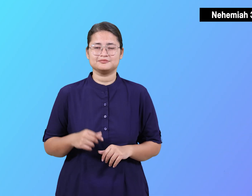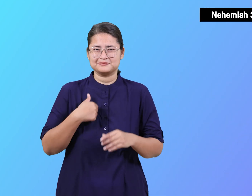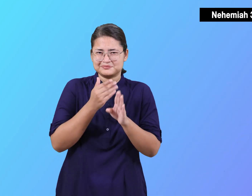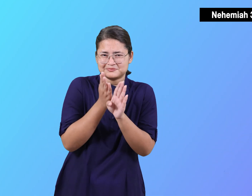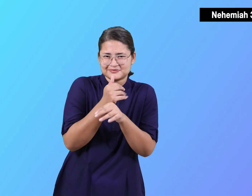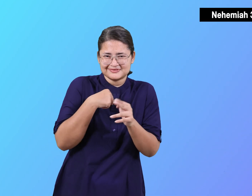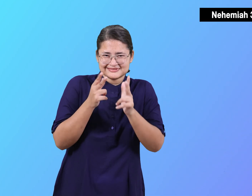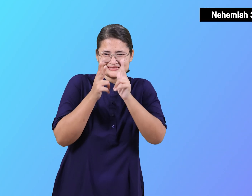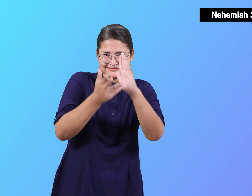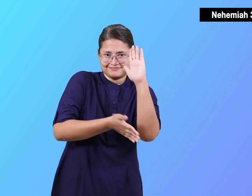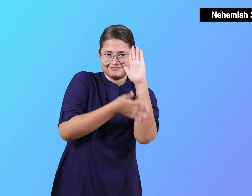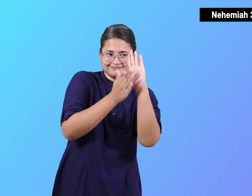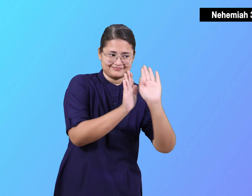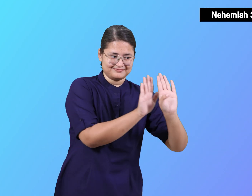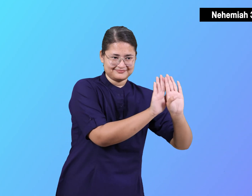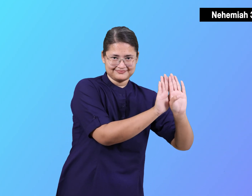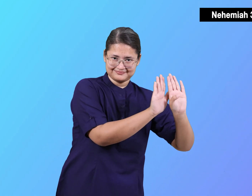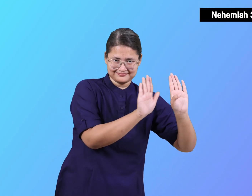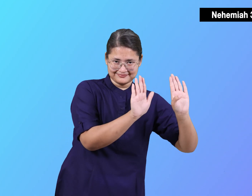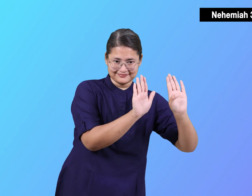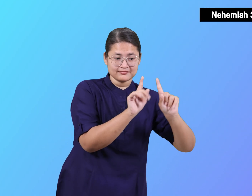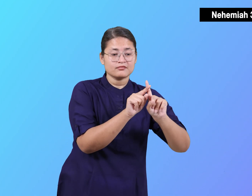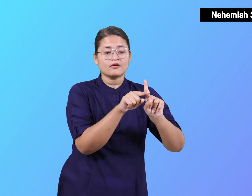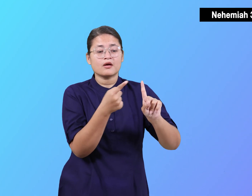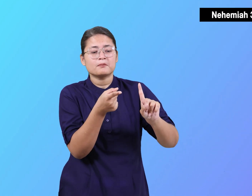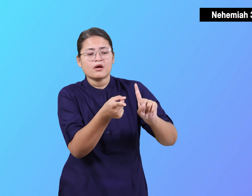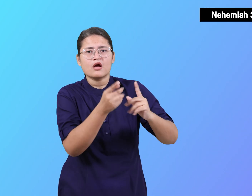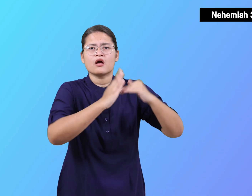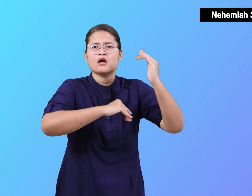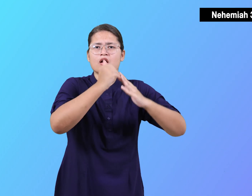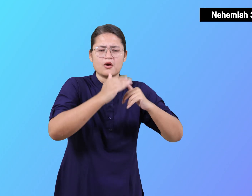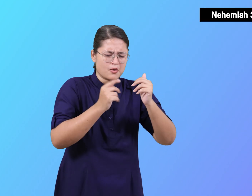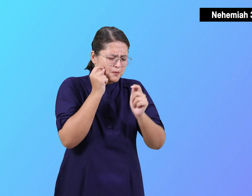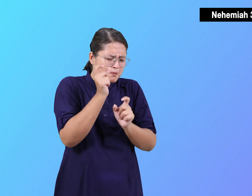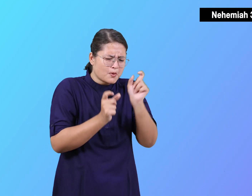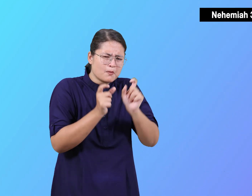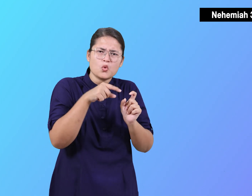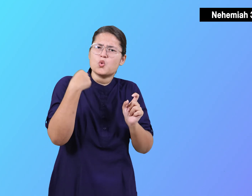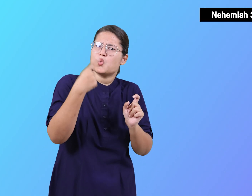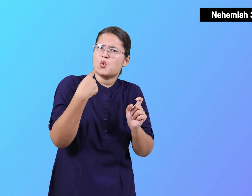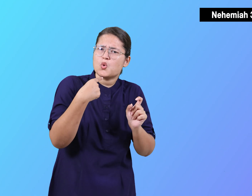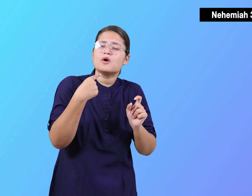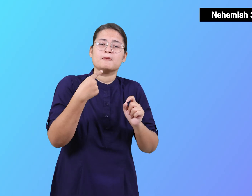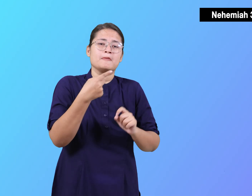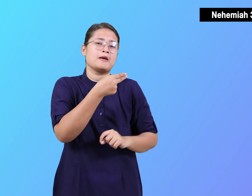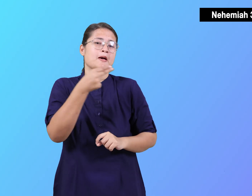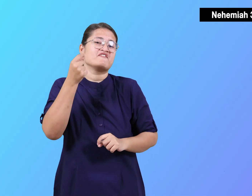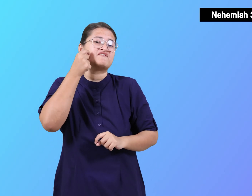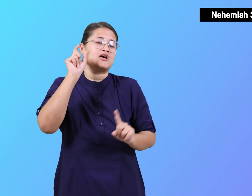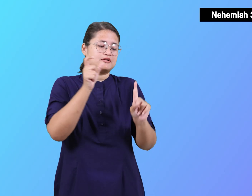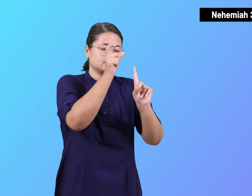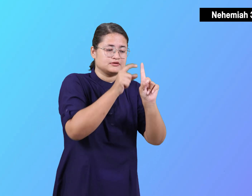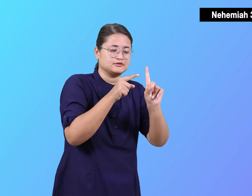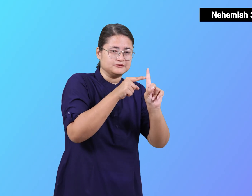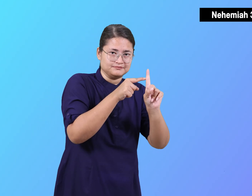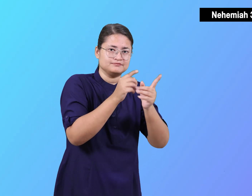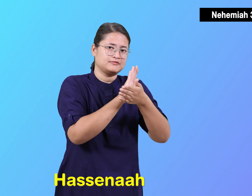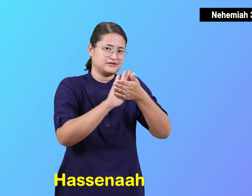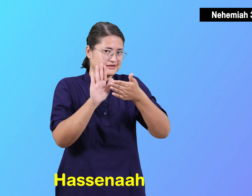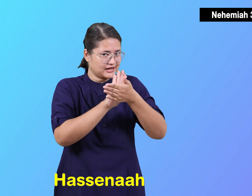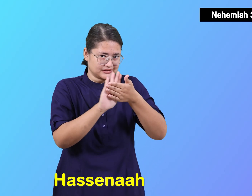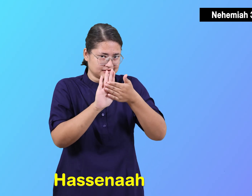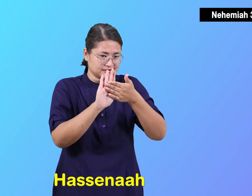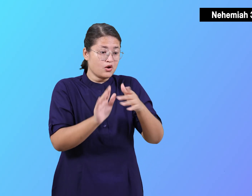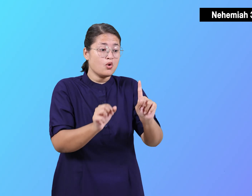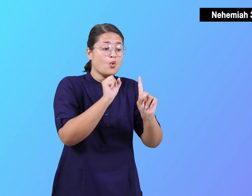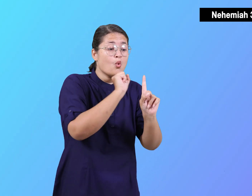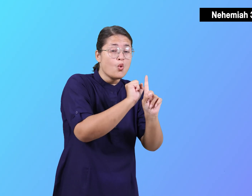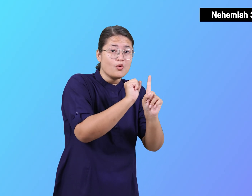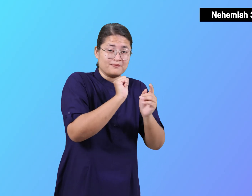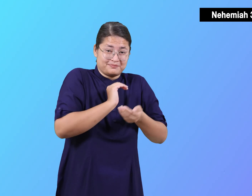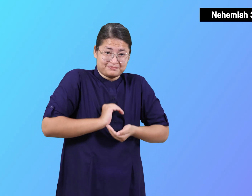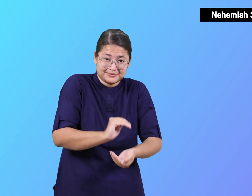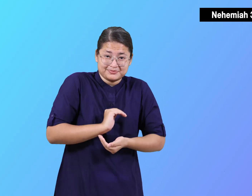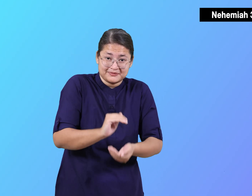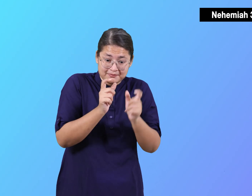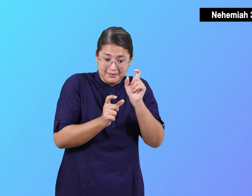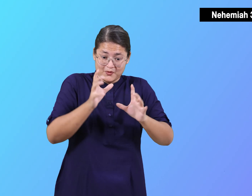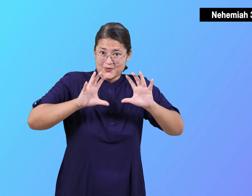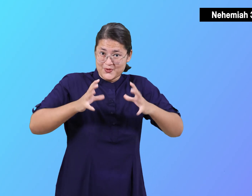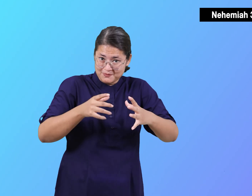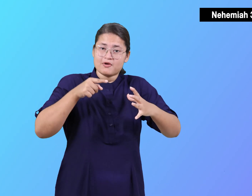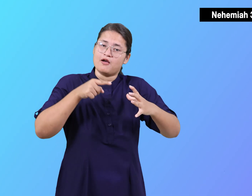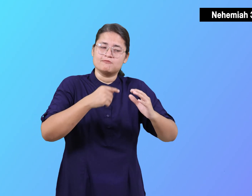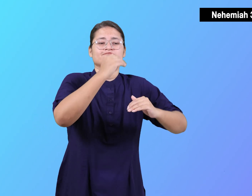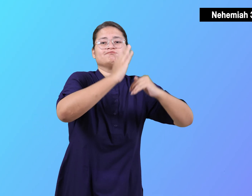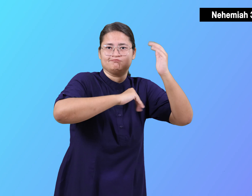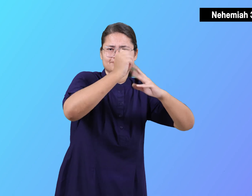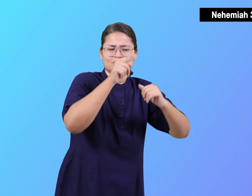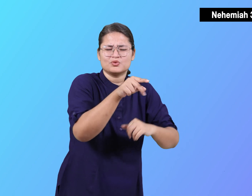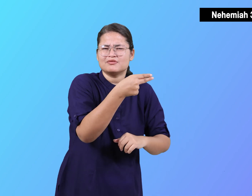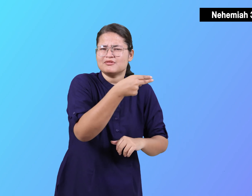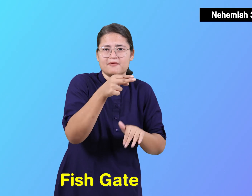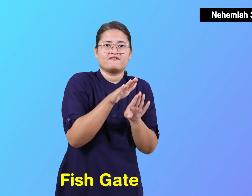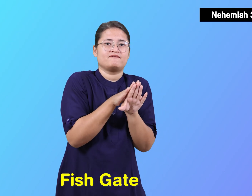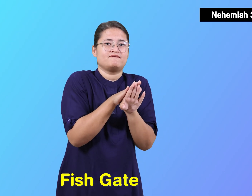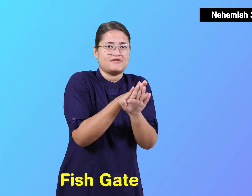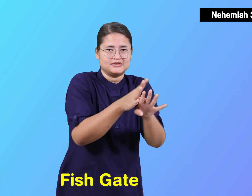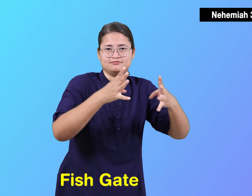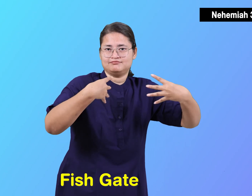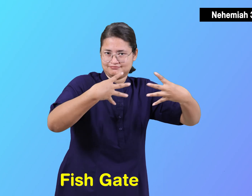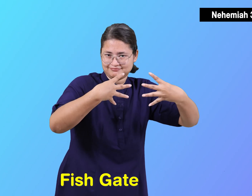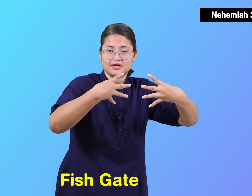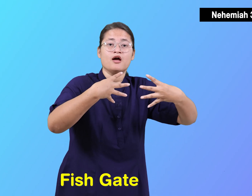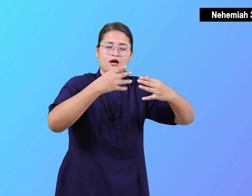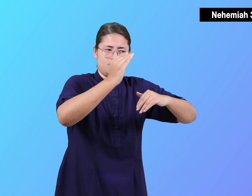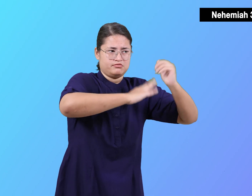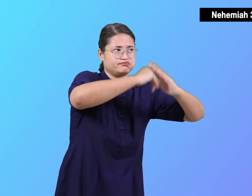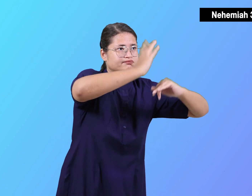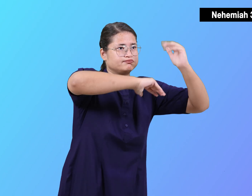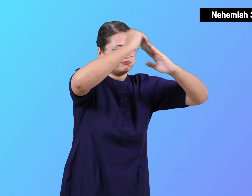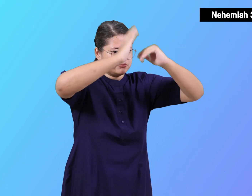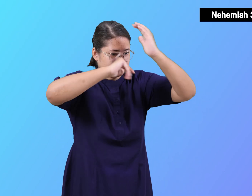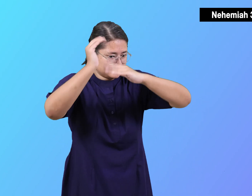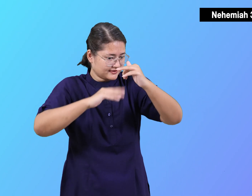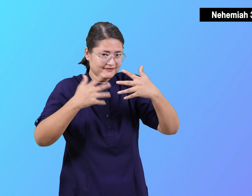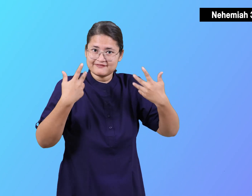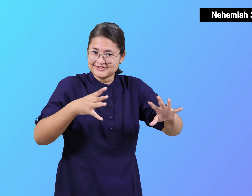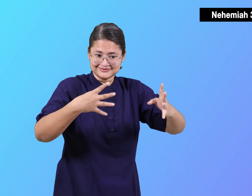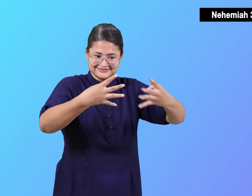The sons of a man named Hassenaah built the Fish Gate.